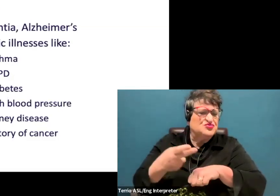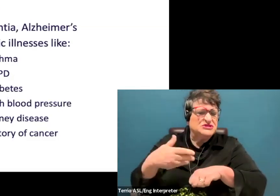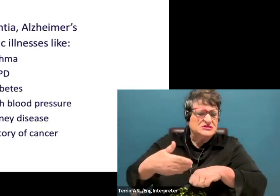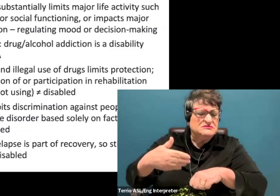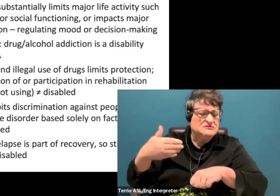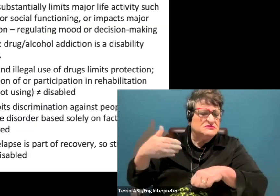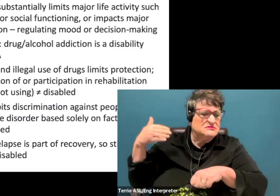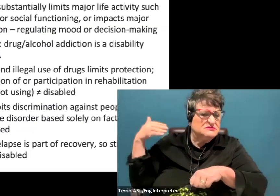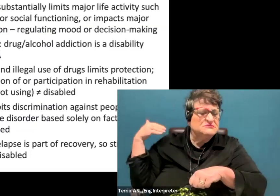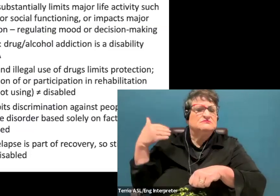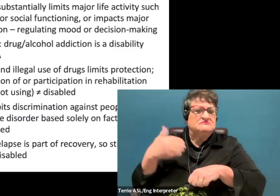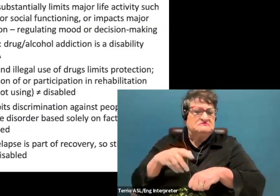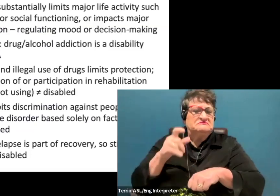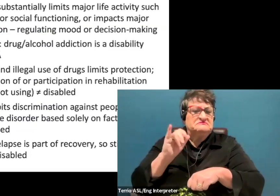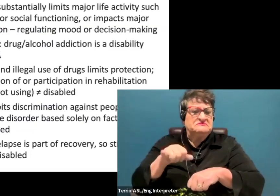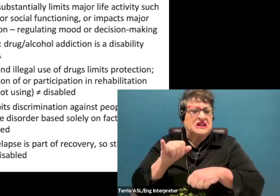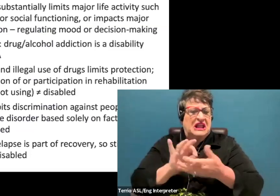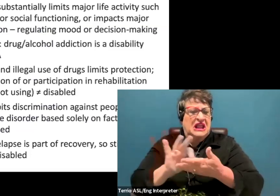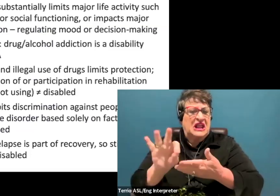Next slide, please.